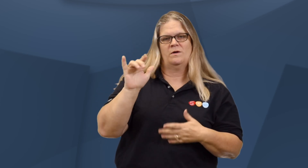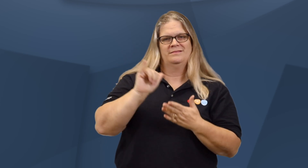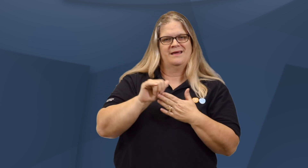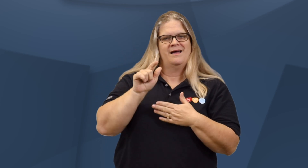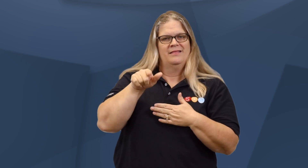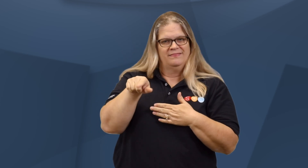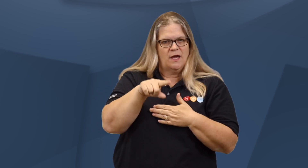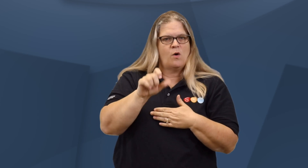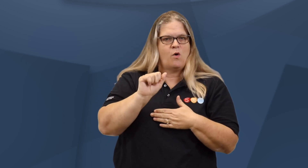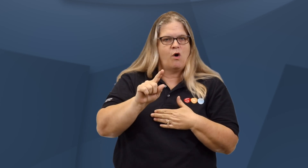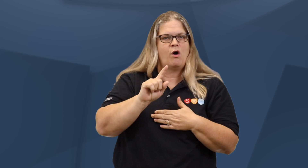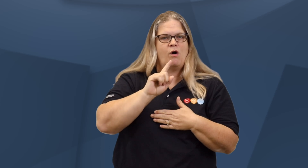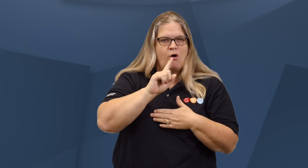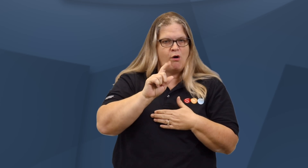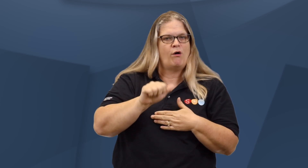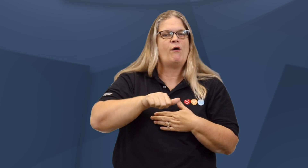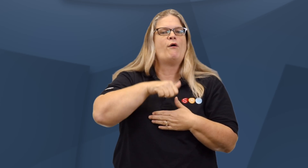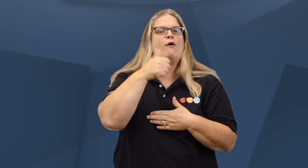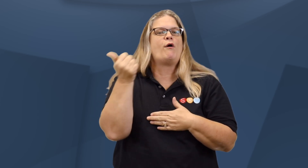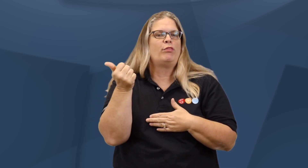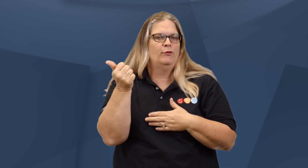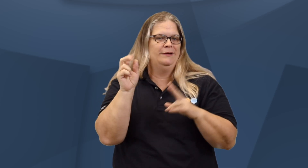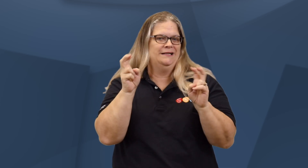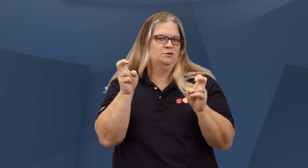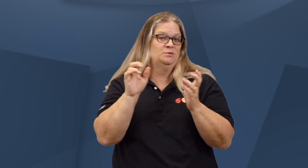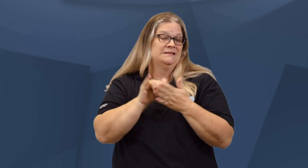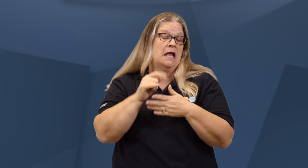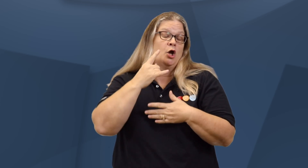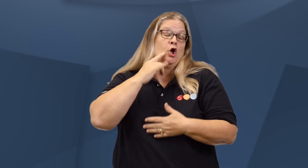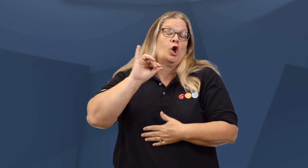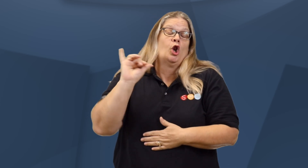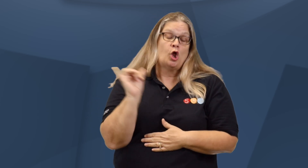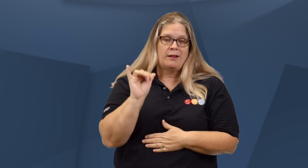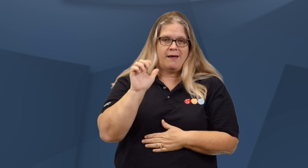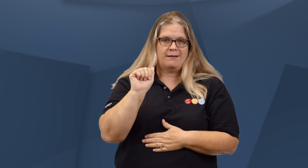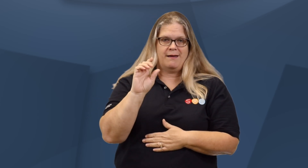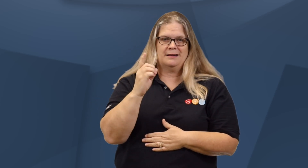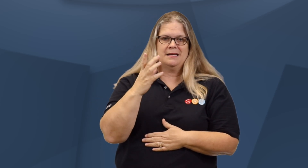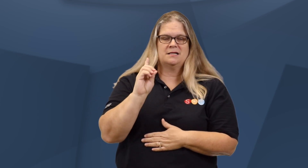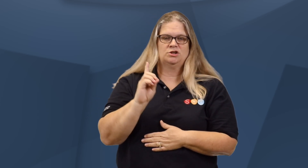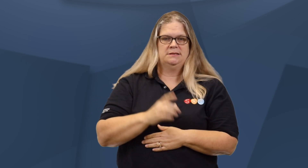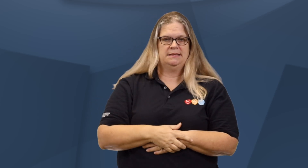that there are other issues that can look like ADHD.